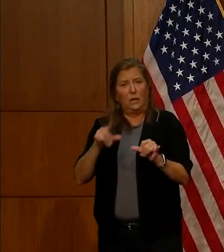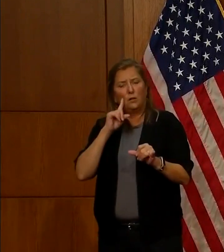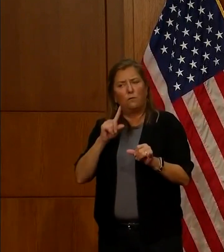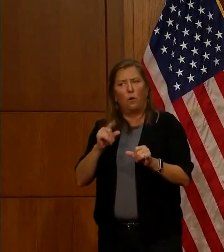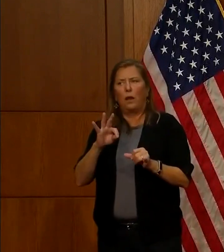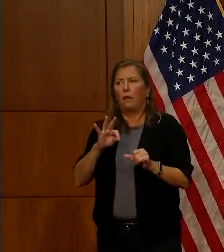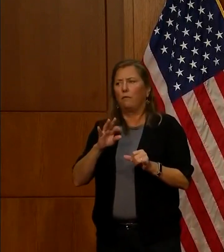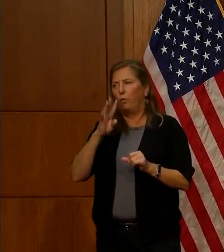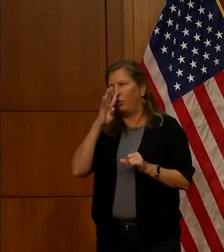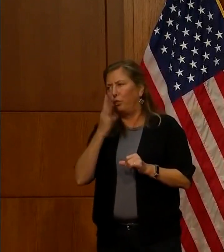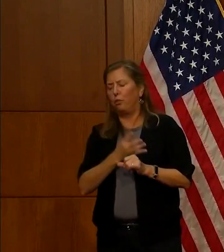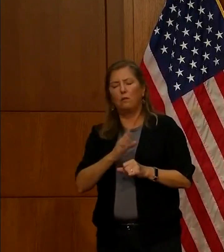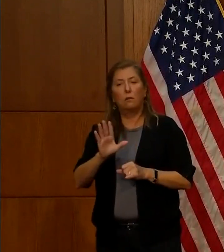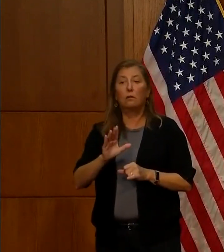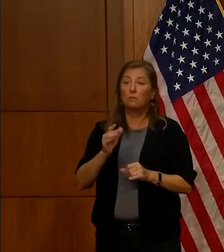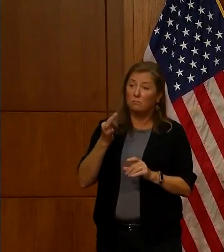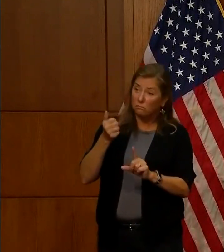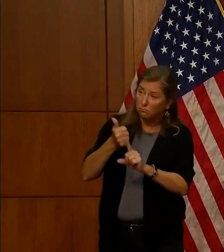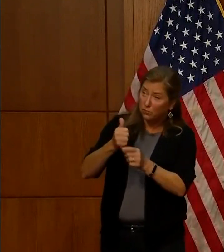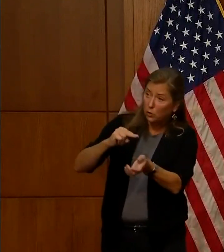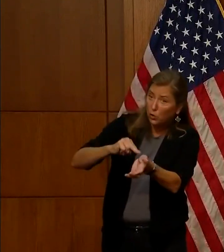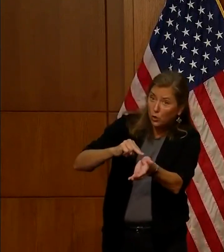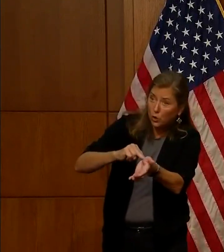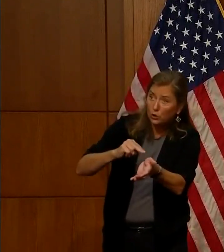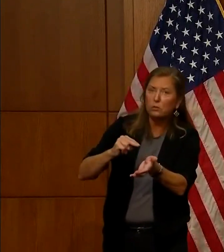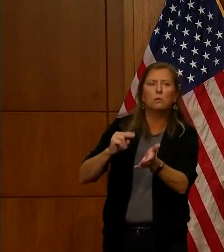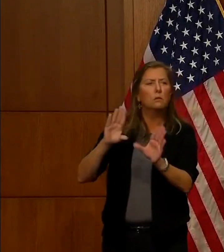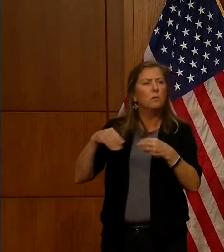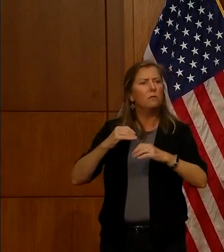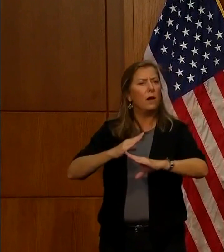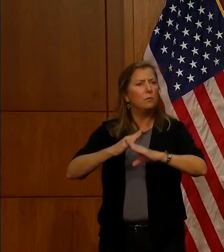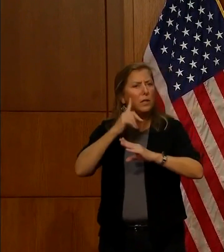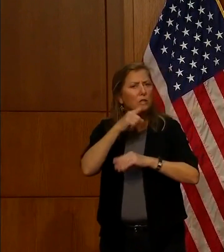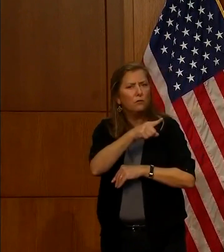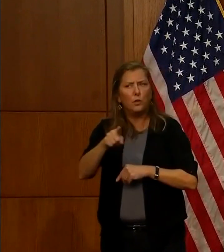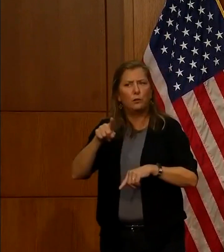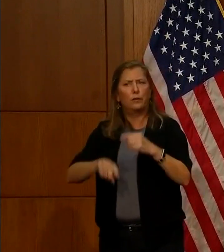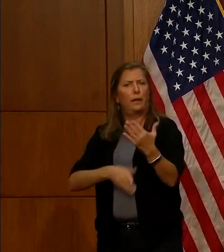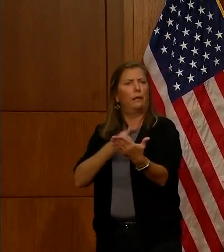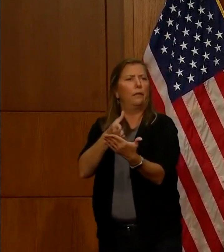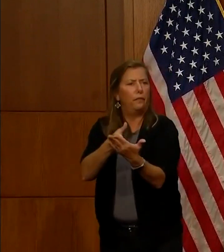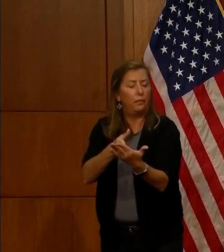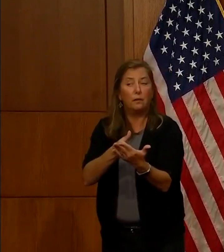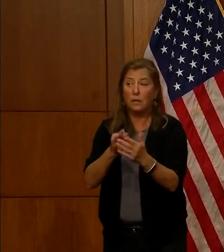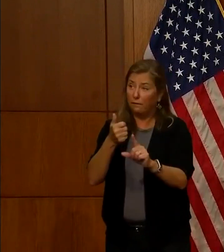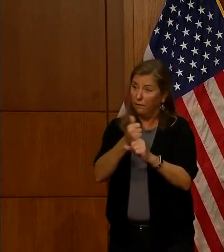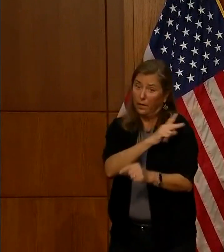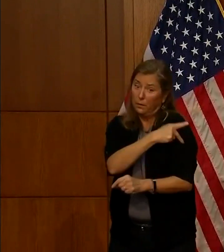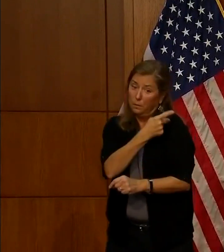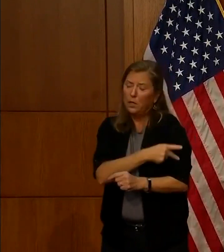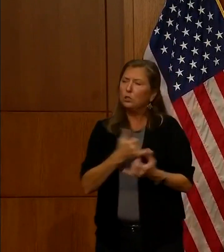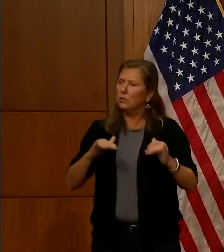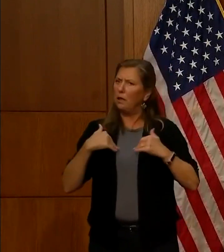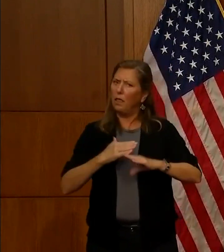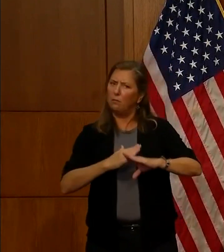EXISTING STANDARDS FOR GROSS NEGLIGENCE ESSENTIALLY IF YOU'RE A NURSE THIS PROVIDES